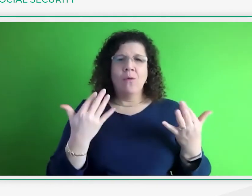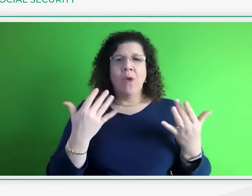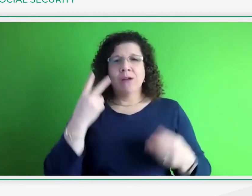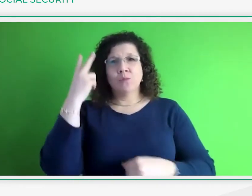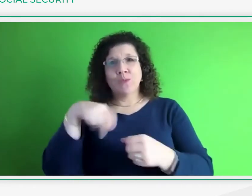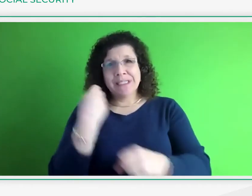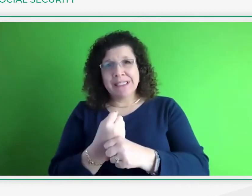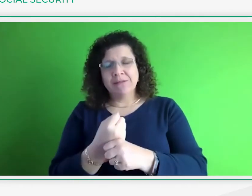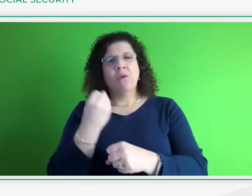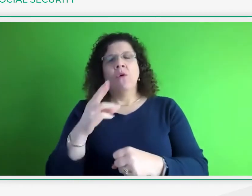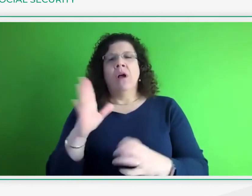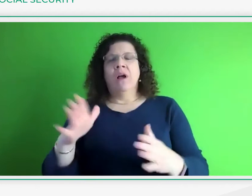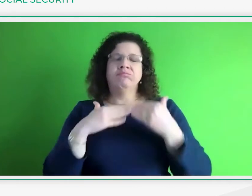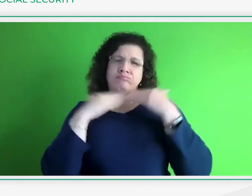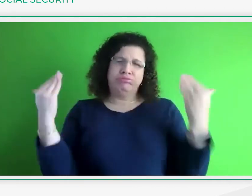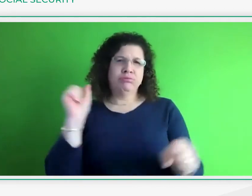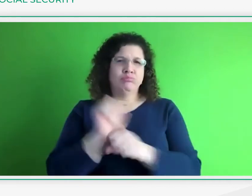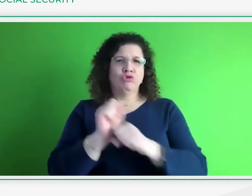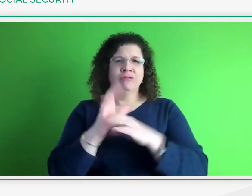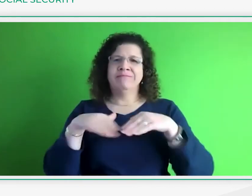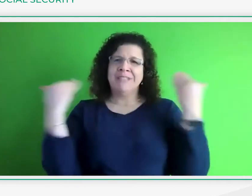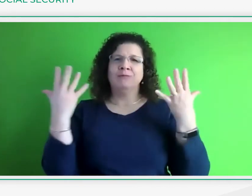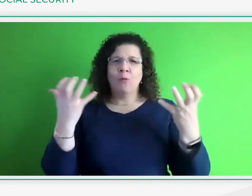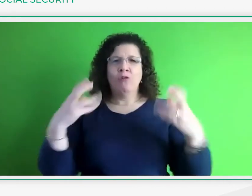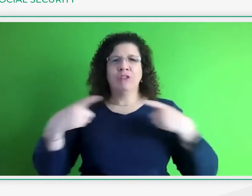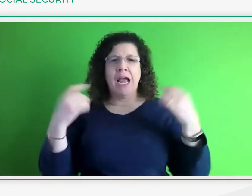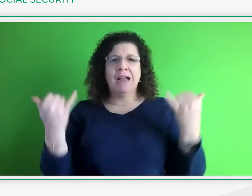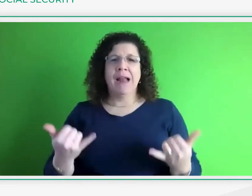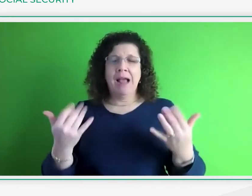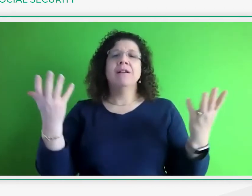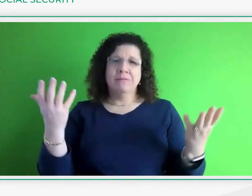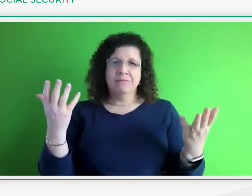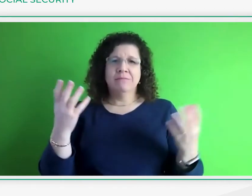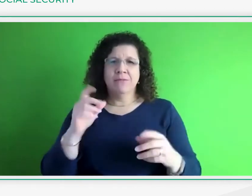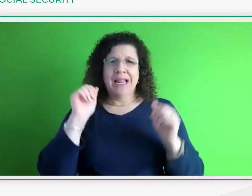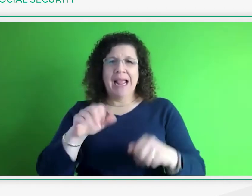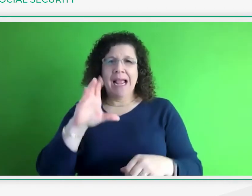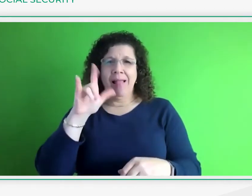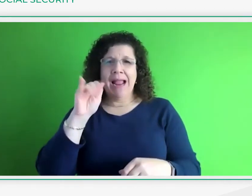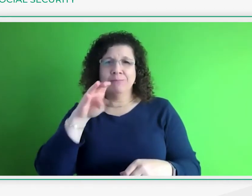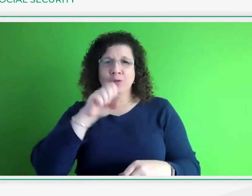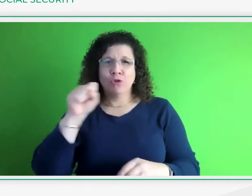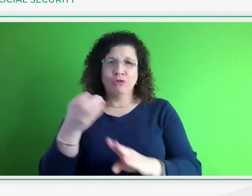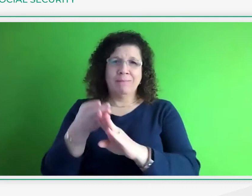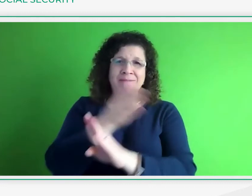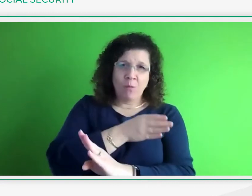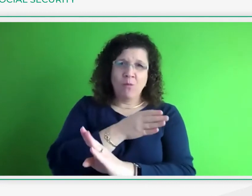If you're 65 now, you could wait 2 years. But if you've completely decided that you're done working, and you no longer want to work,